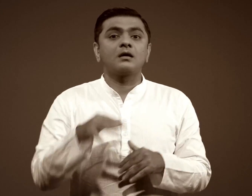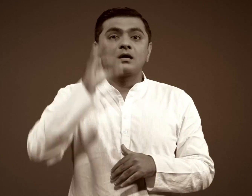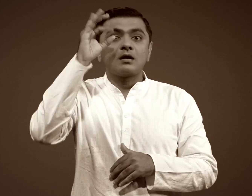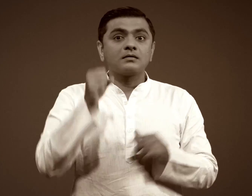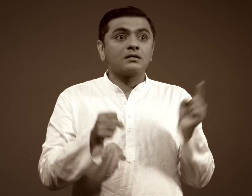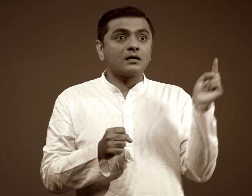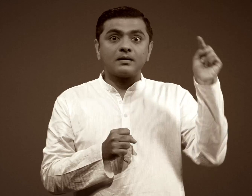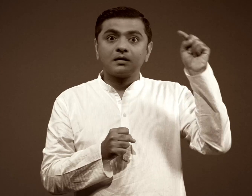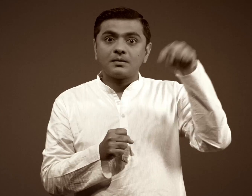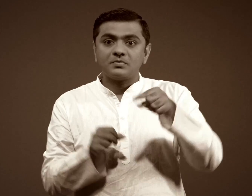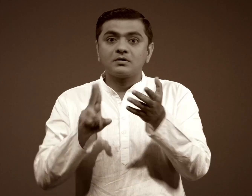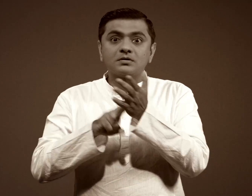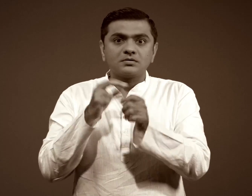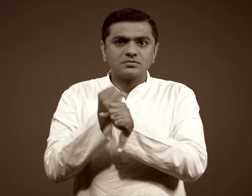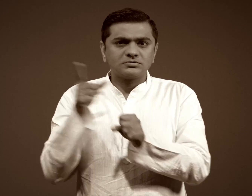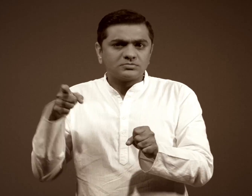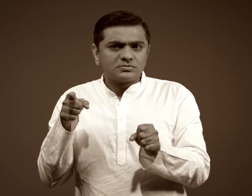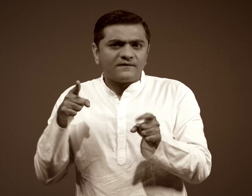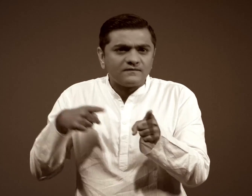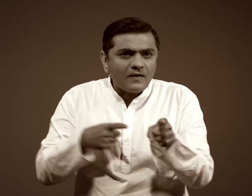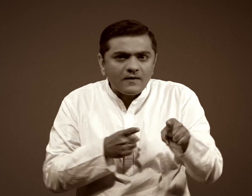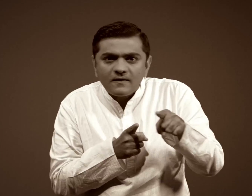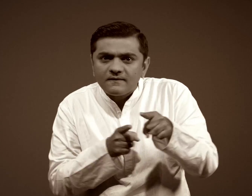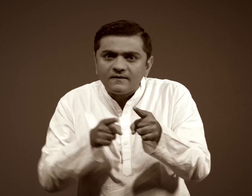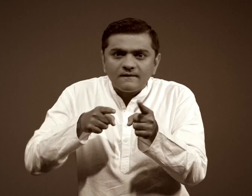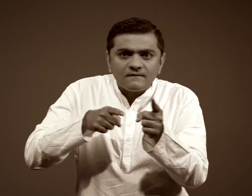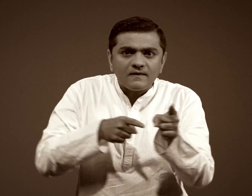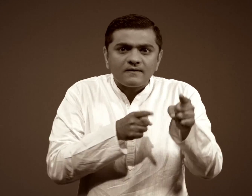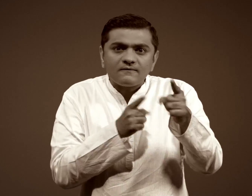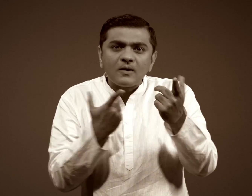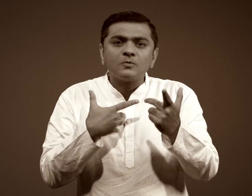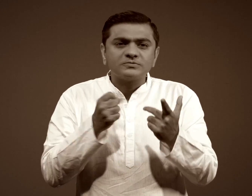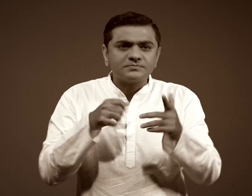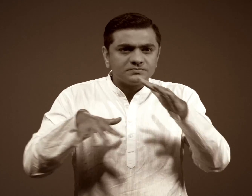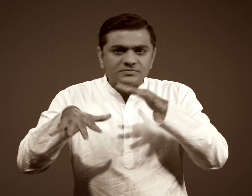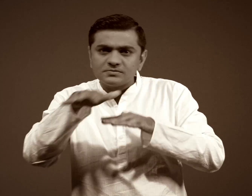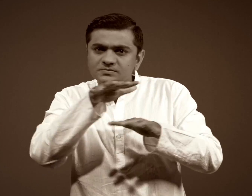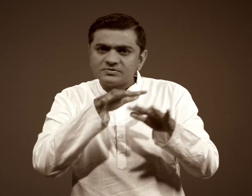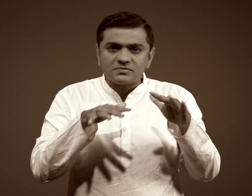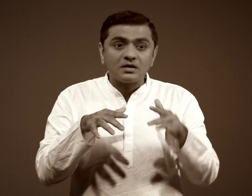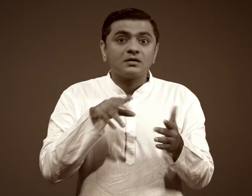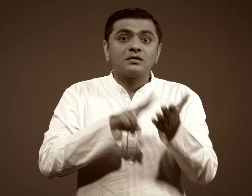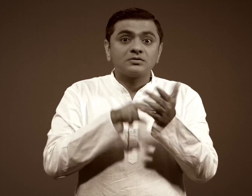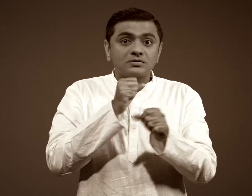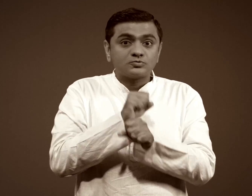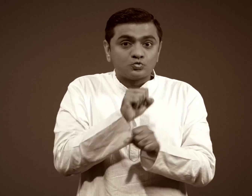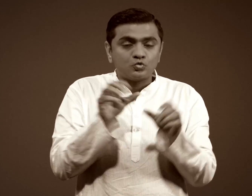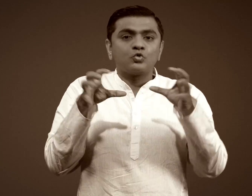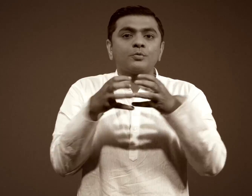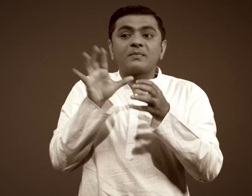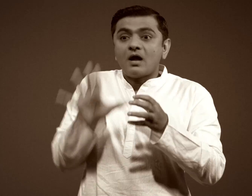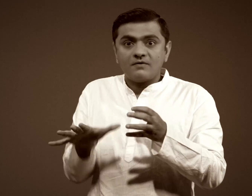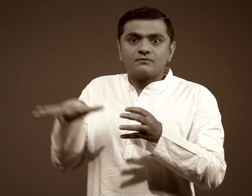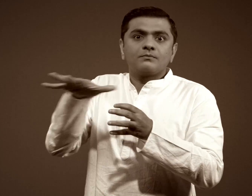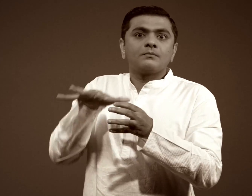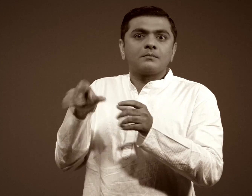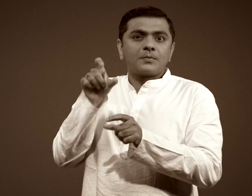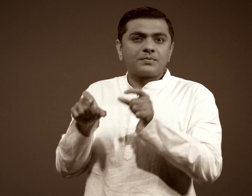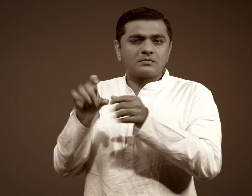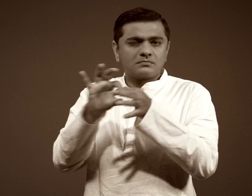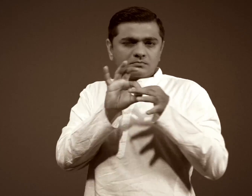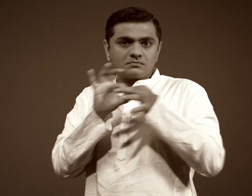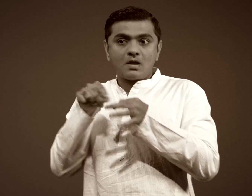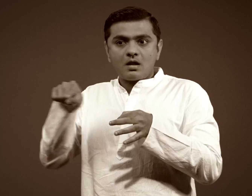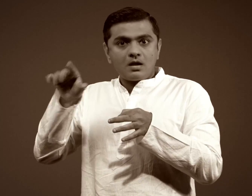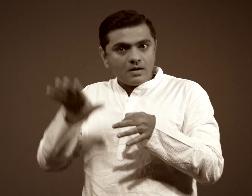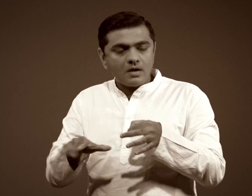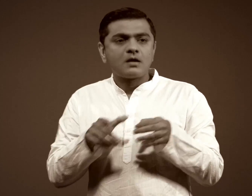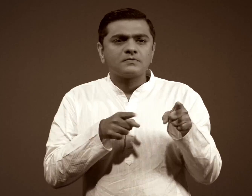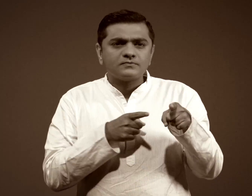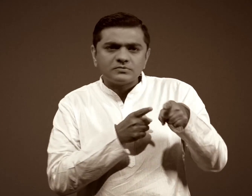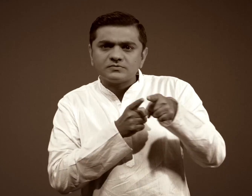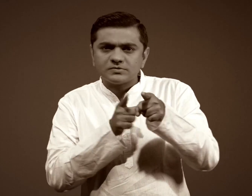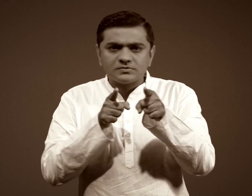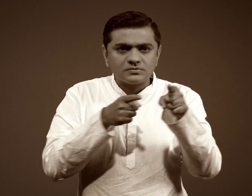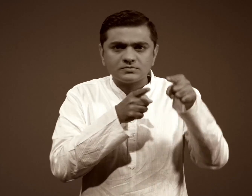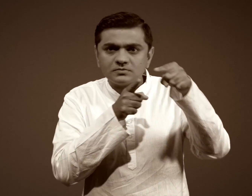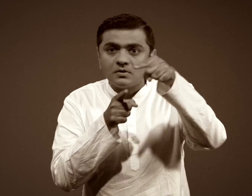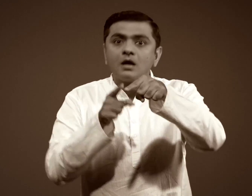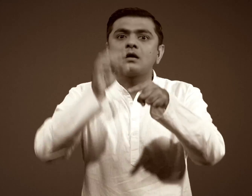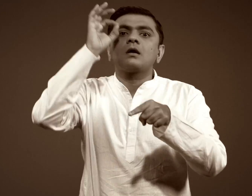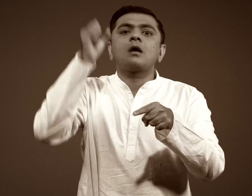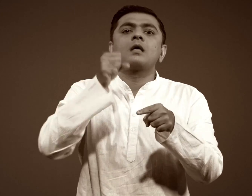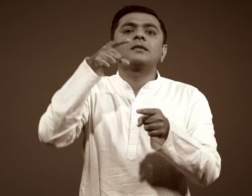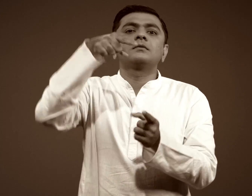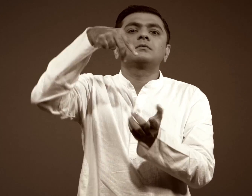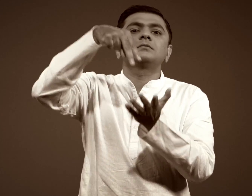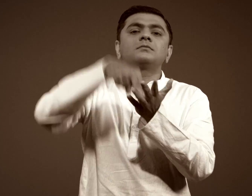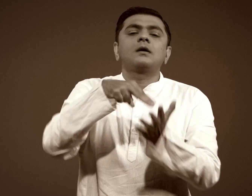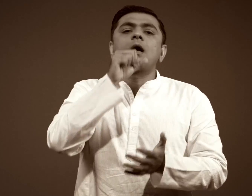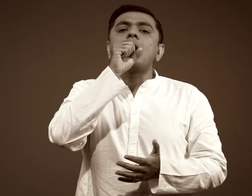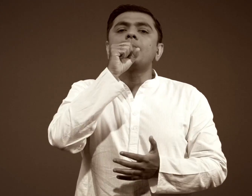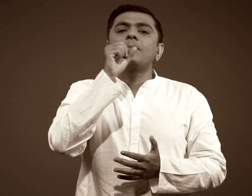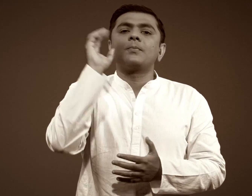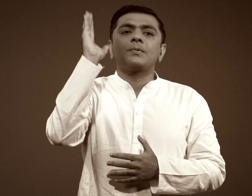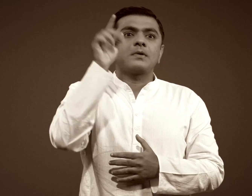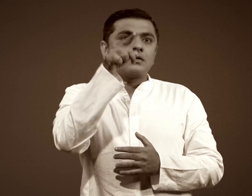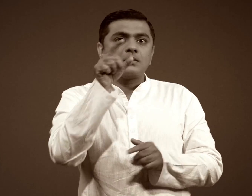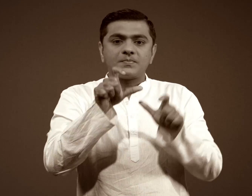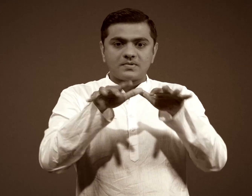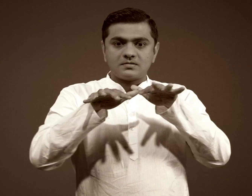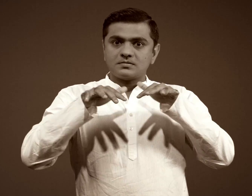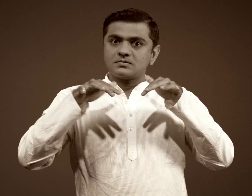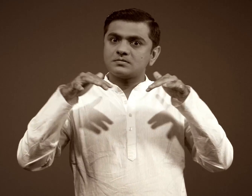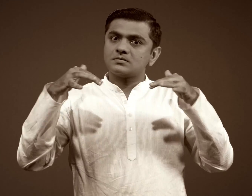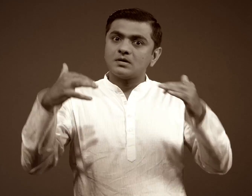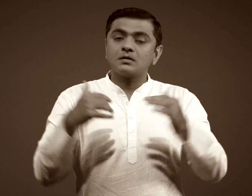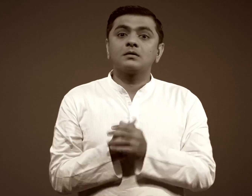Nathuram Godse and his colleagues had a plan where they followed Gandhi to the park where he was speaking in front of the crowd.